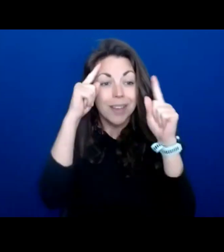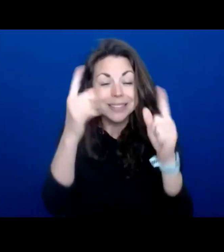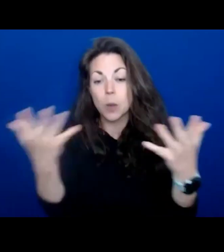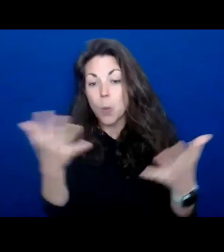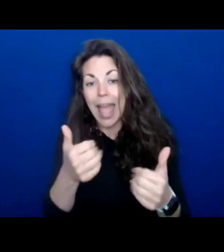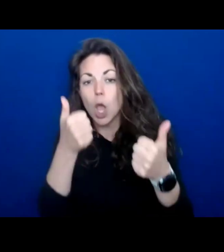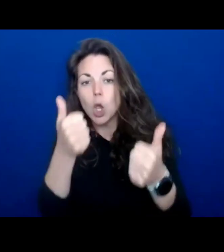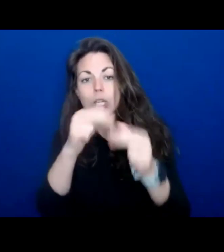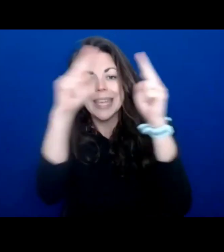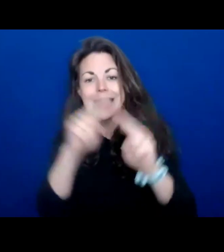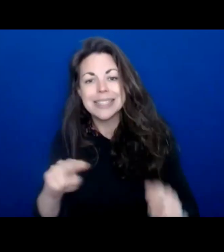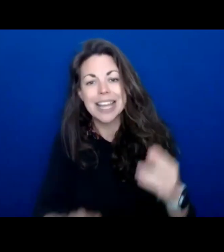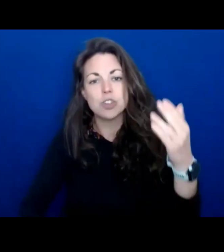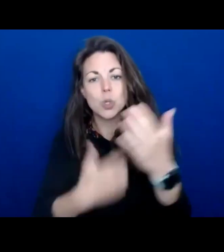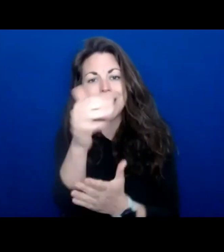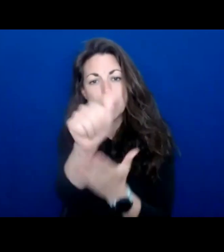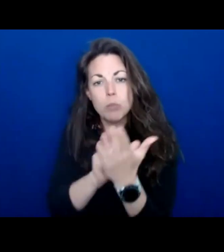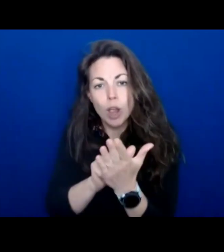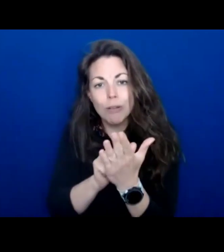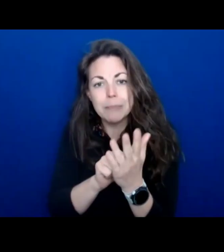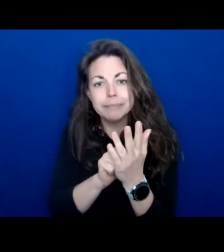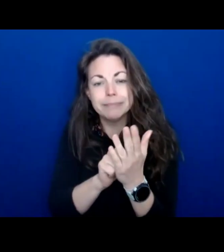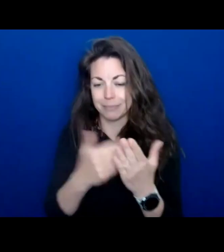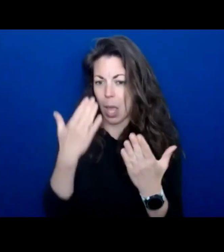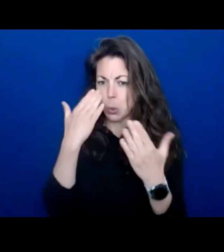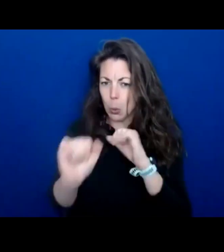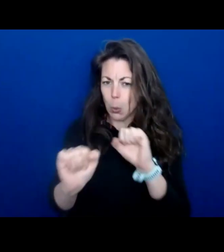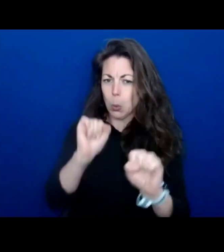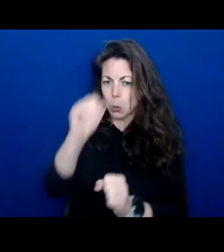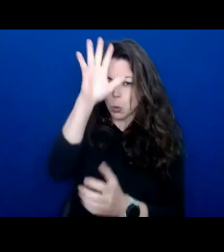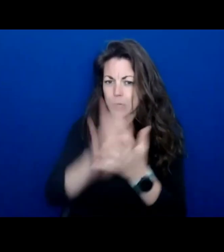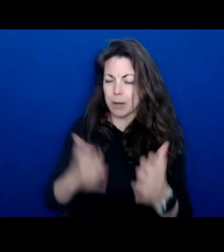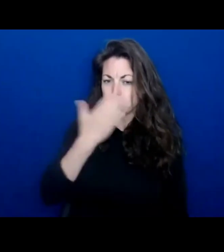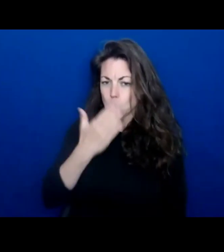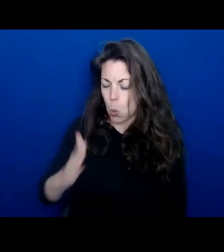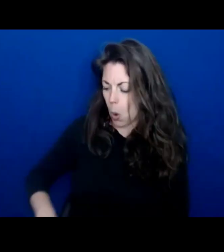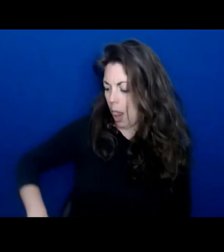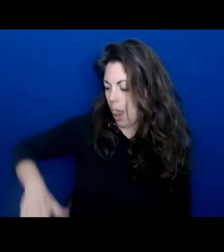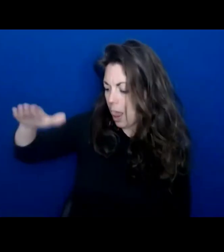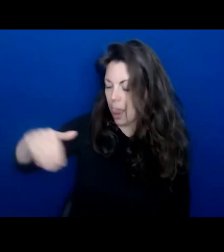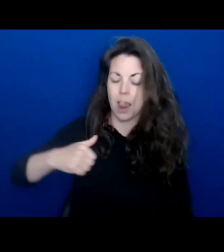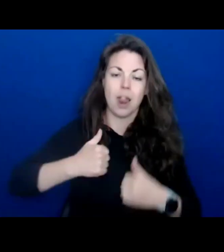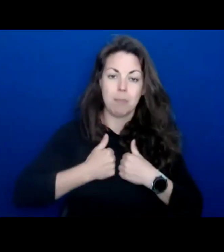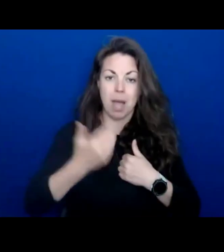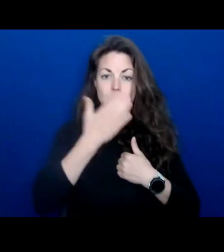program. Now, I don't know about you when you were in school, but when I was in school we had counselors, school counselors who used to